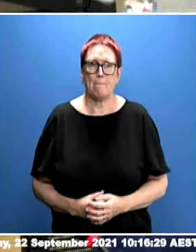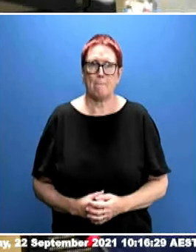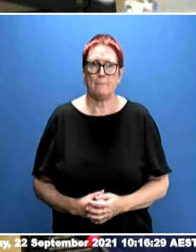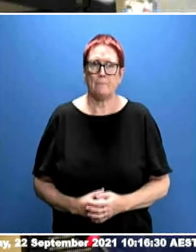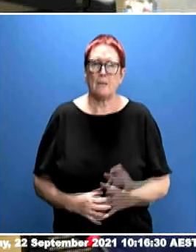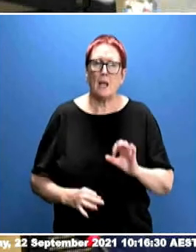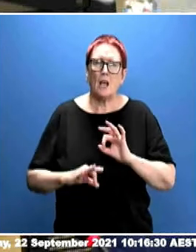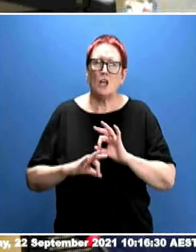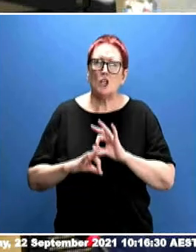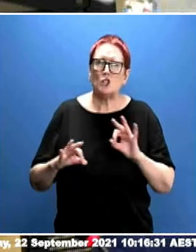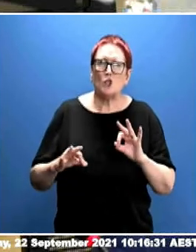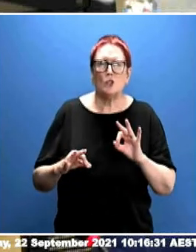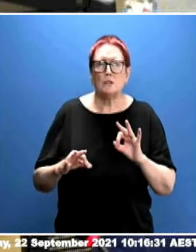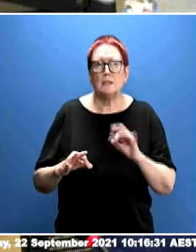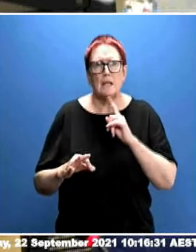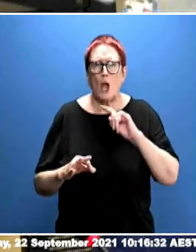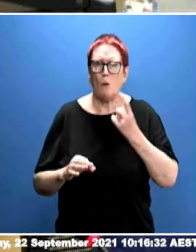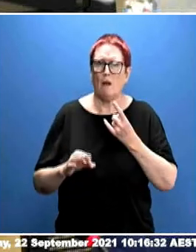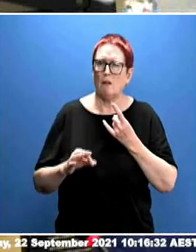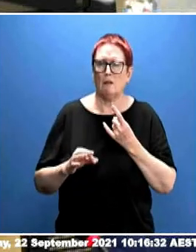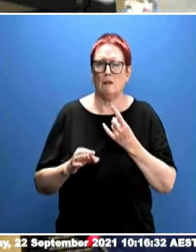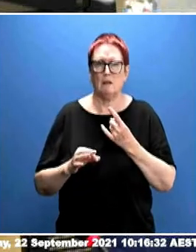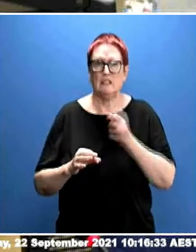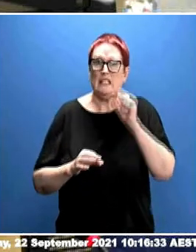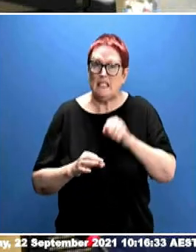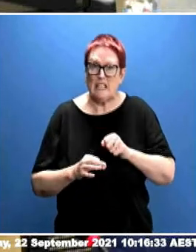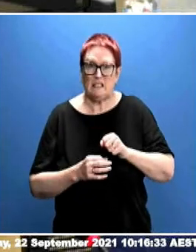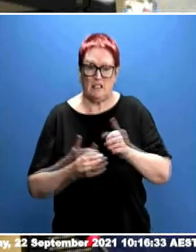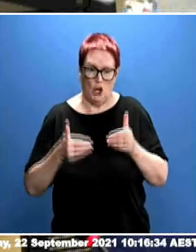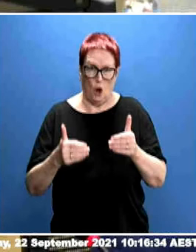particular finding that would be made adverse to that matter. No, I understand that.